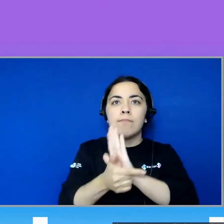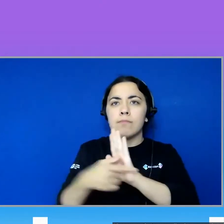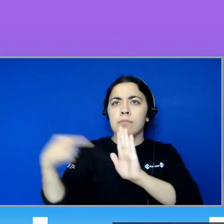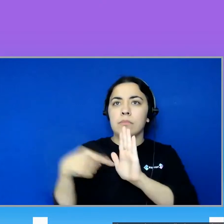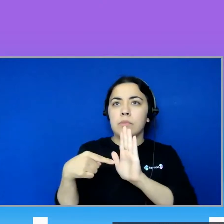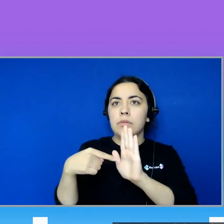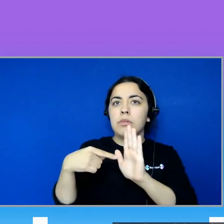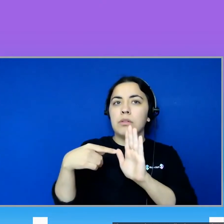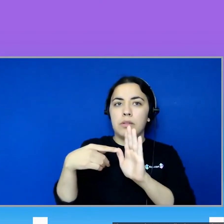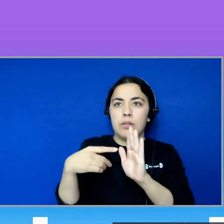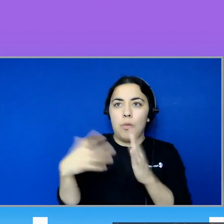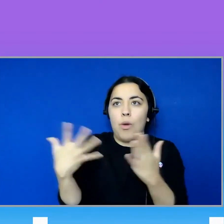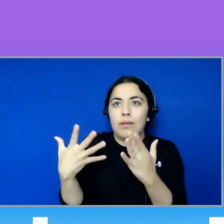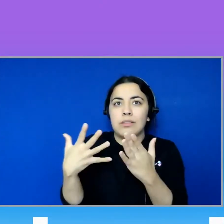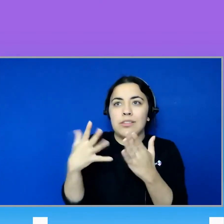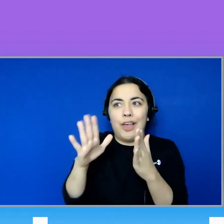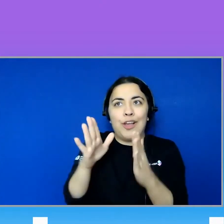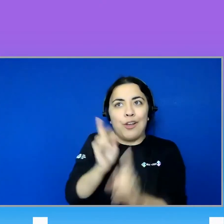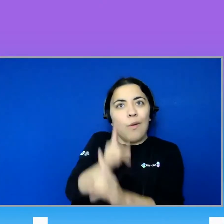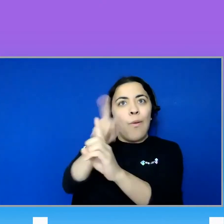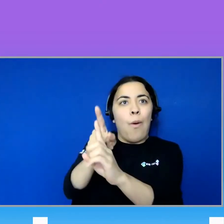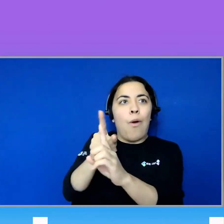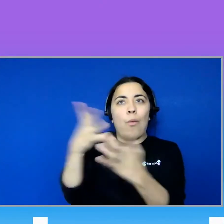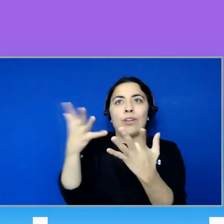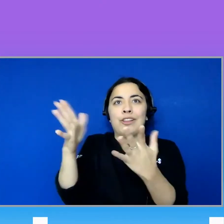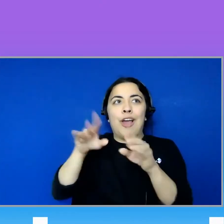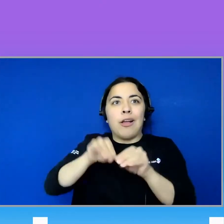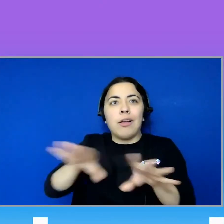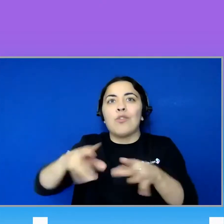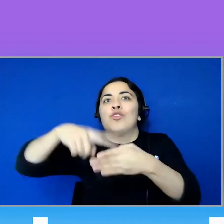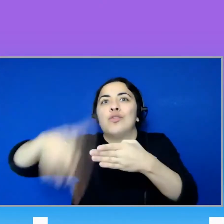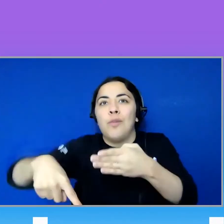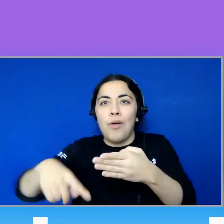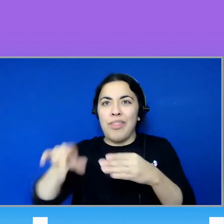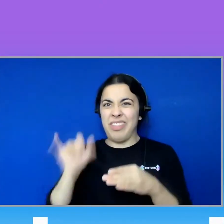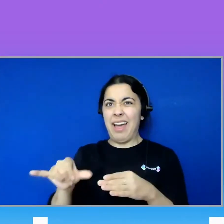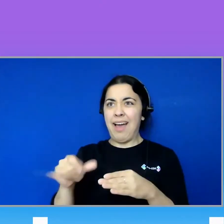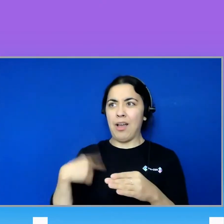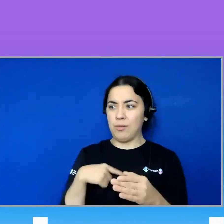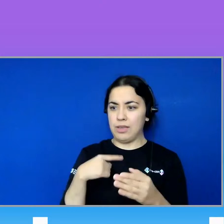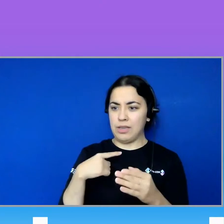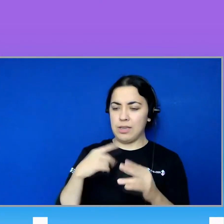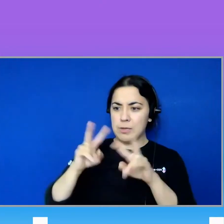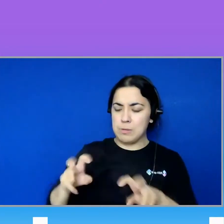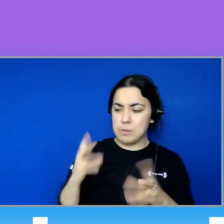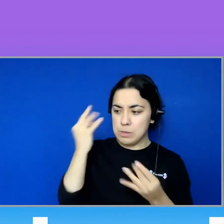Americans with Disabilities Act.